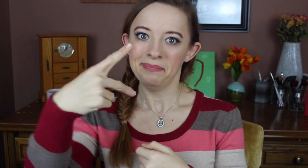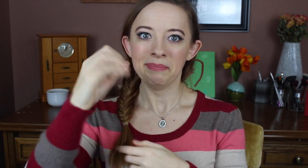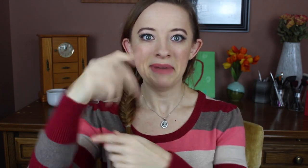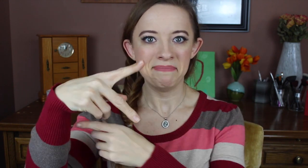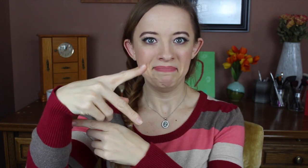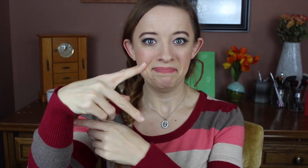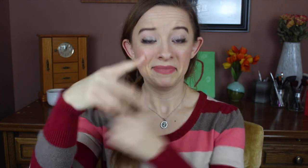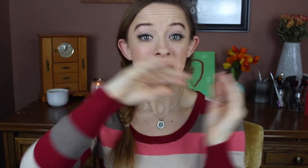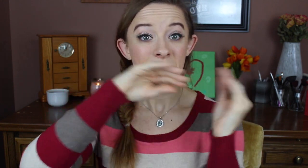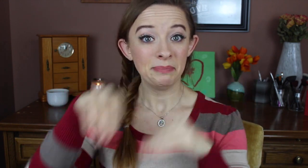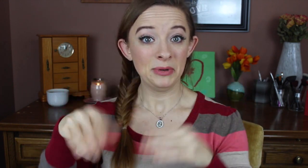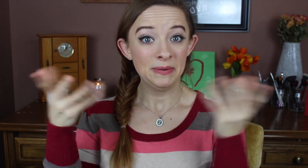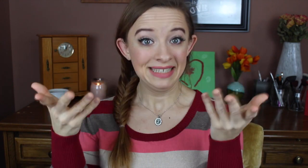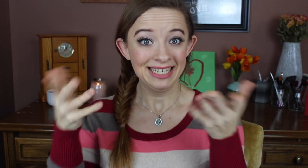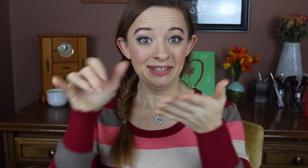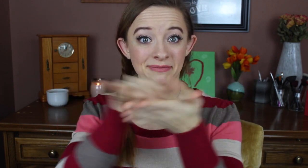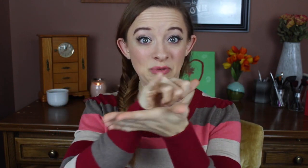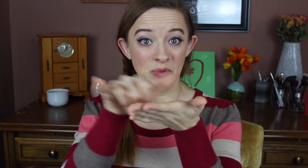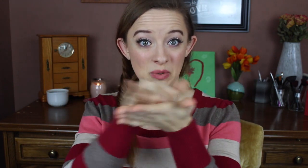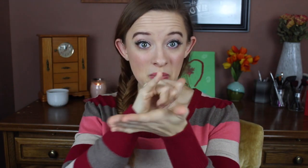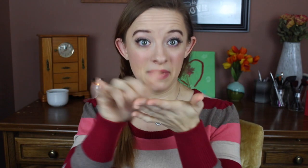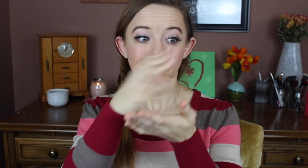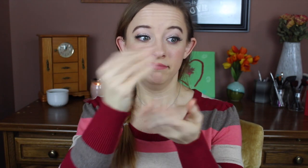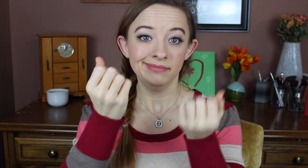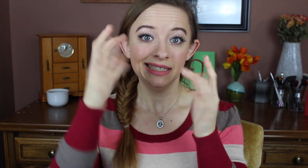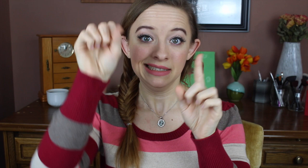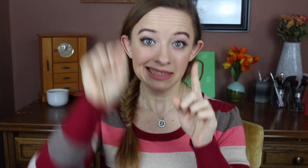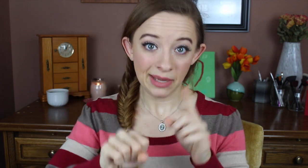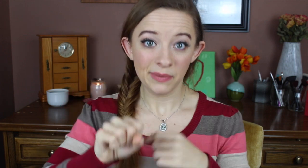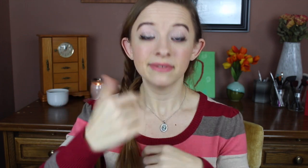up we said the word pop. Then I moved here to New York and